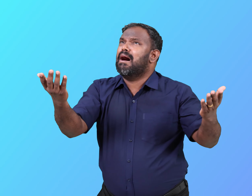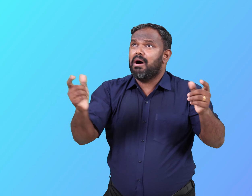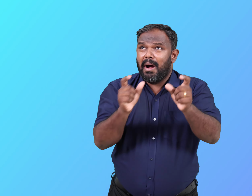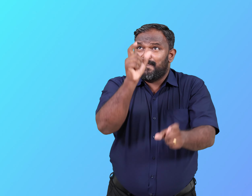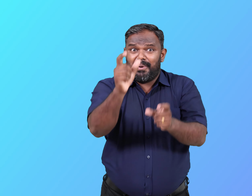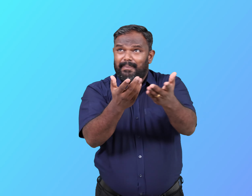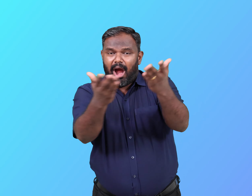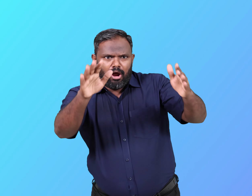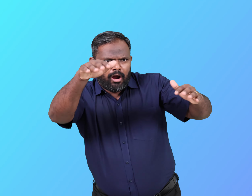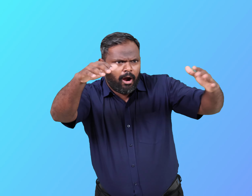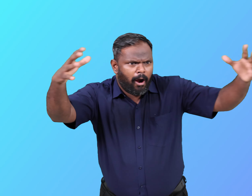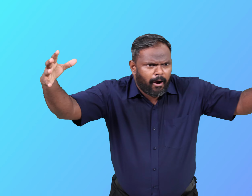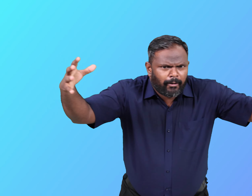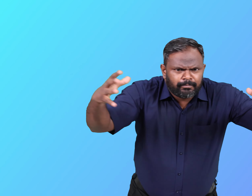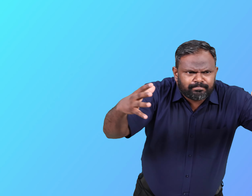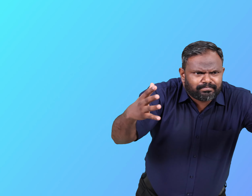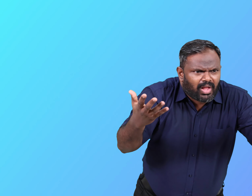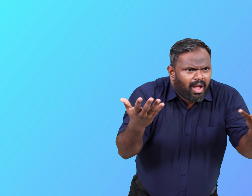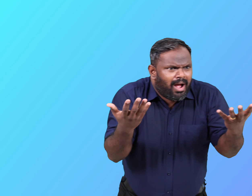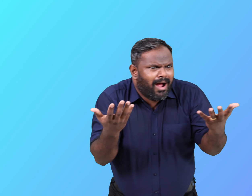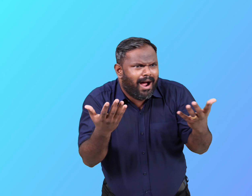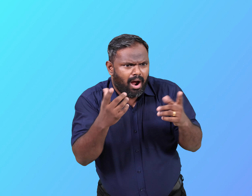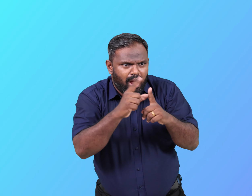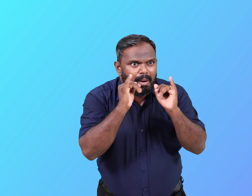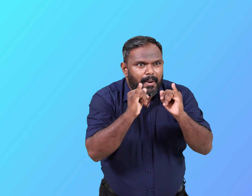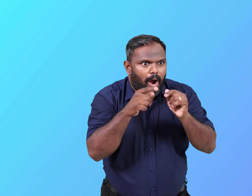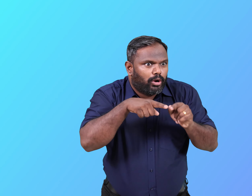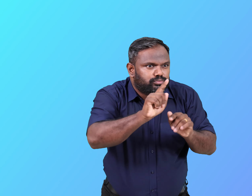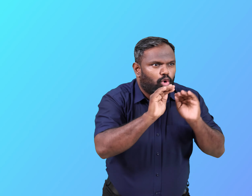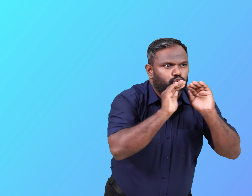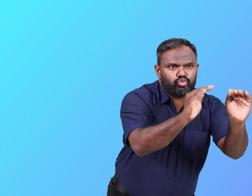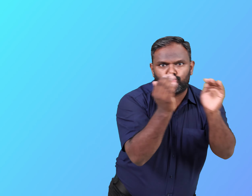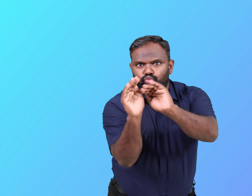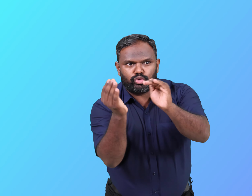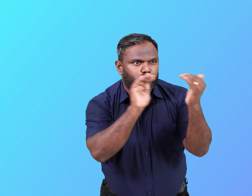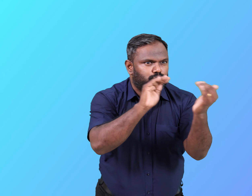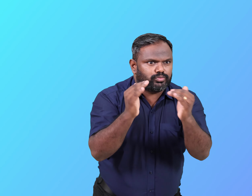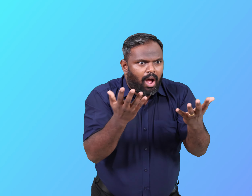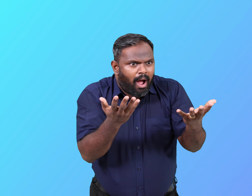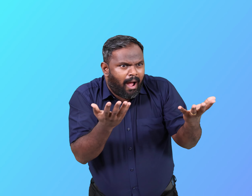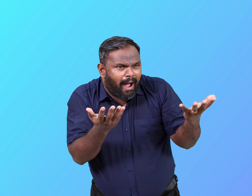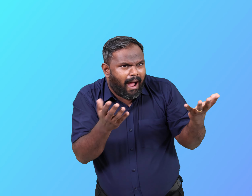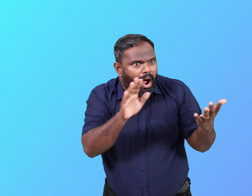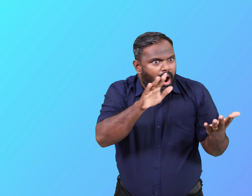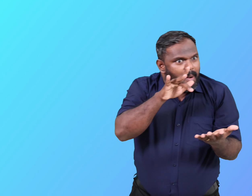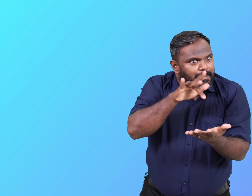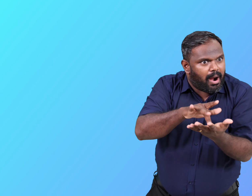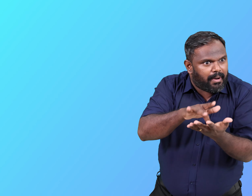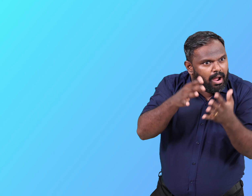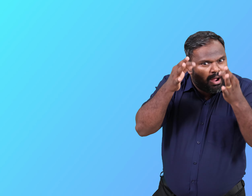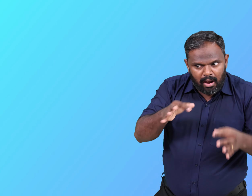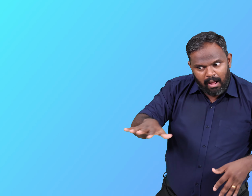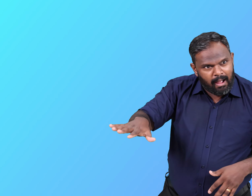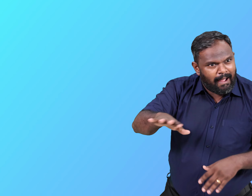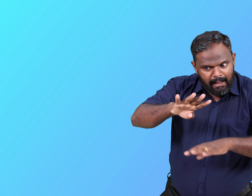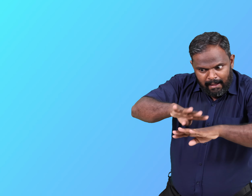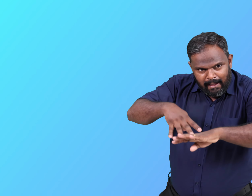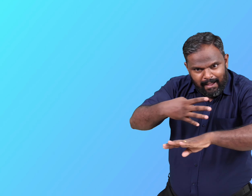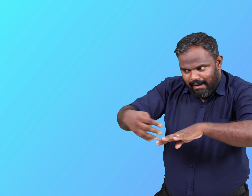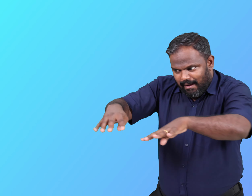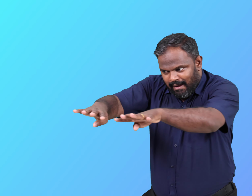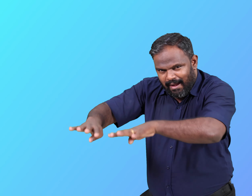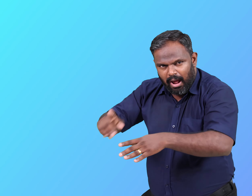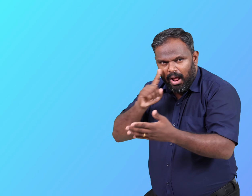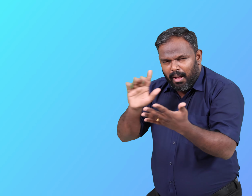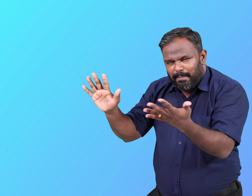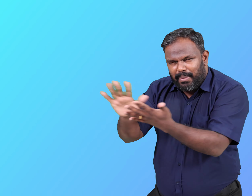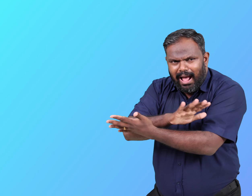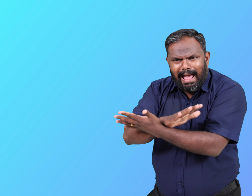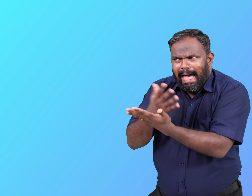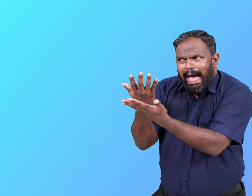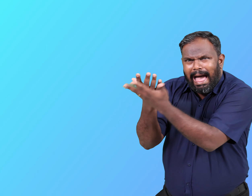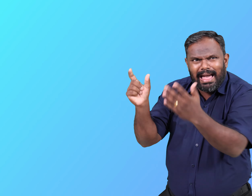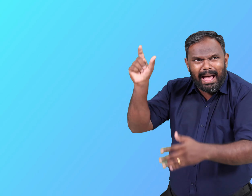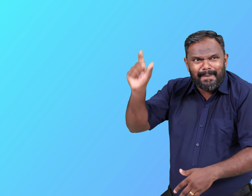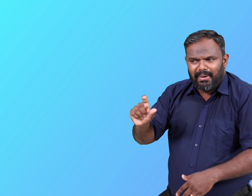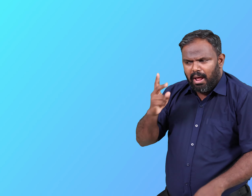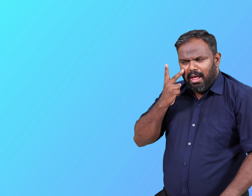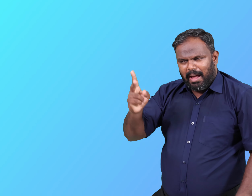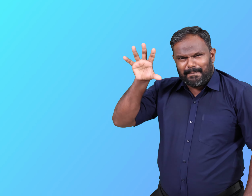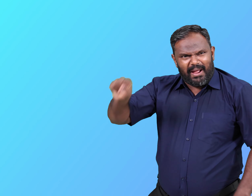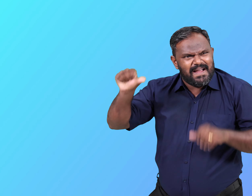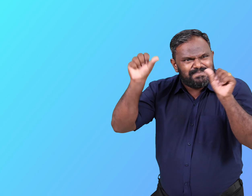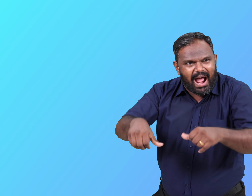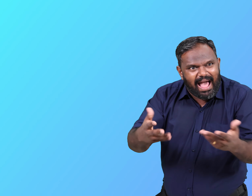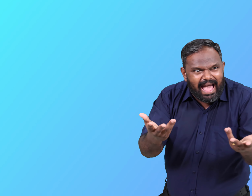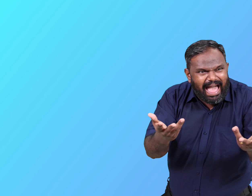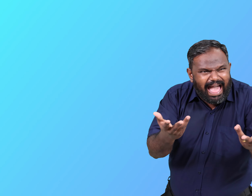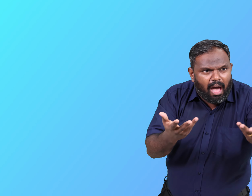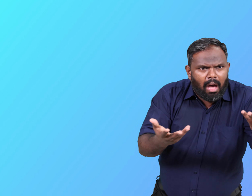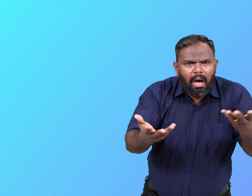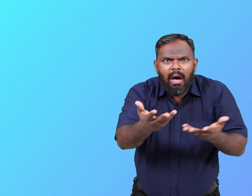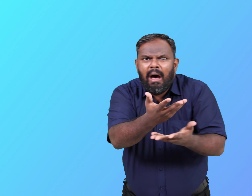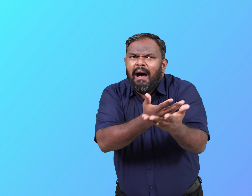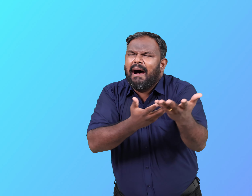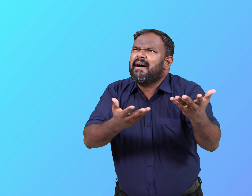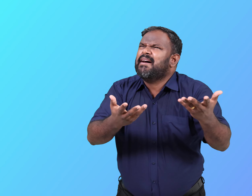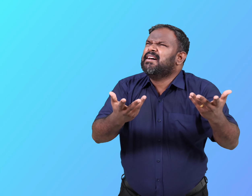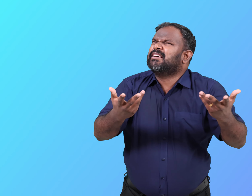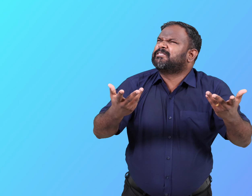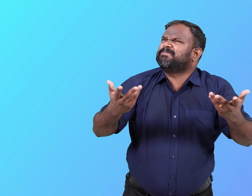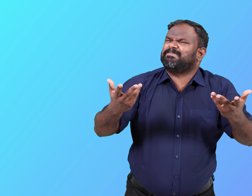They encourage each other to do wrong. They talk about how to set their traps, and they say, “No one will see them here!”